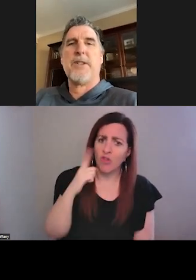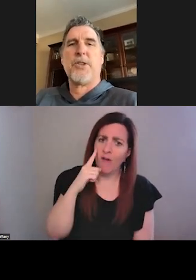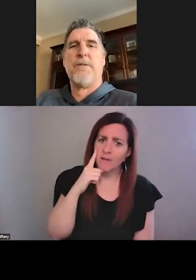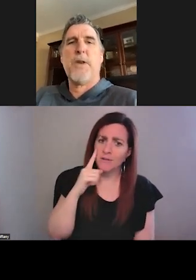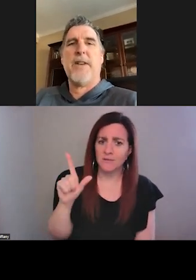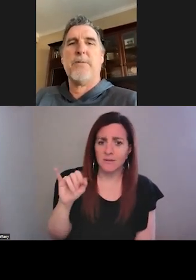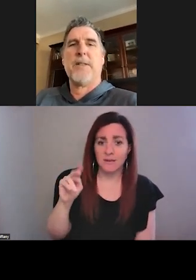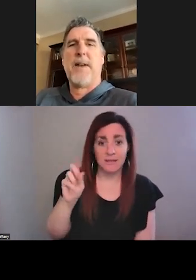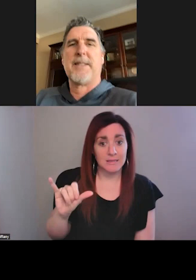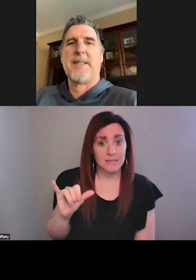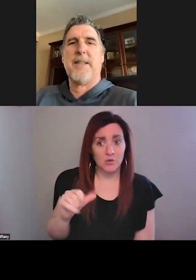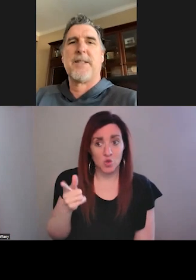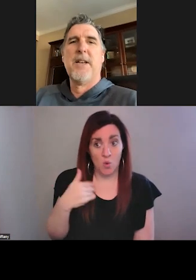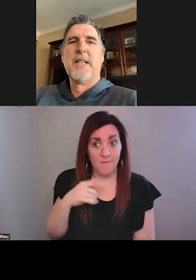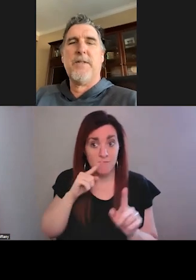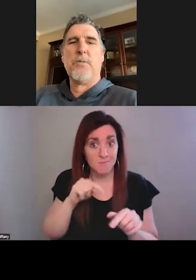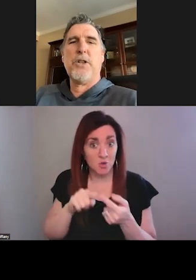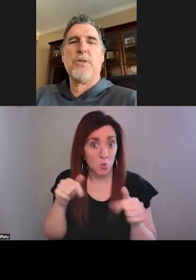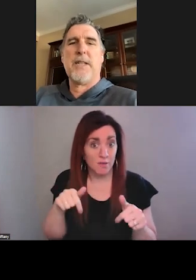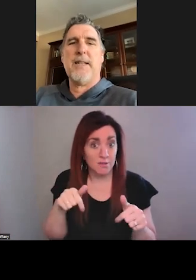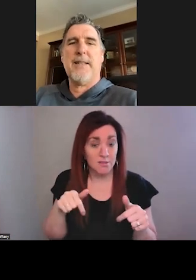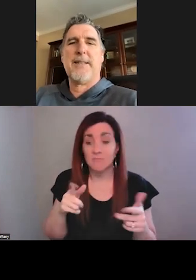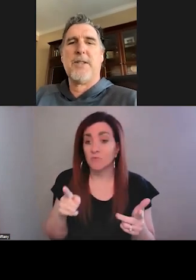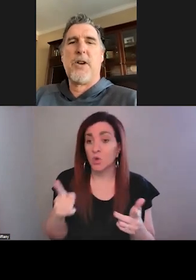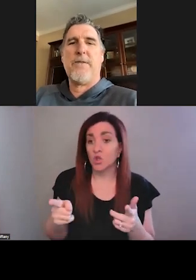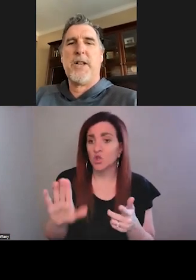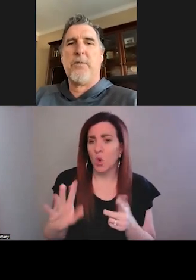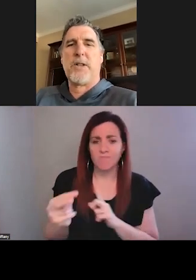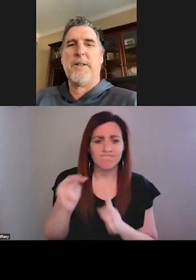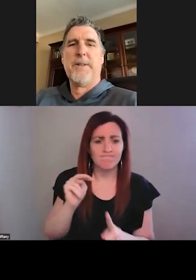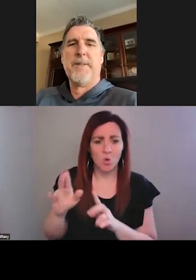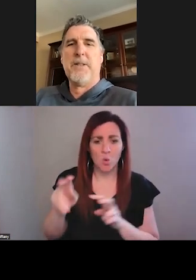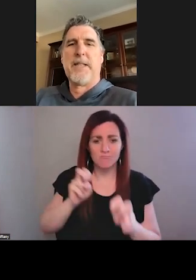DO YOU THINK? SINCE STH WHERE YOU WORK. >> YEAH. FASCINATING. LOOKING